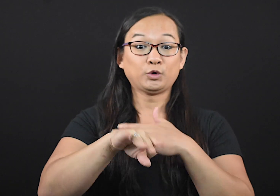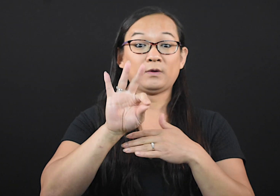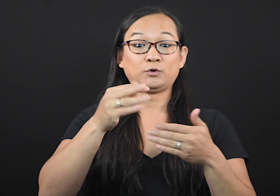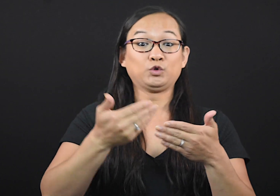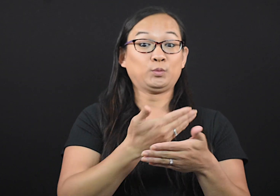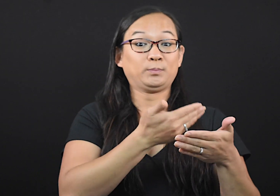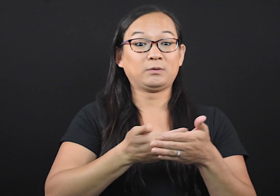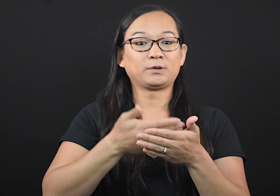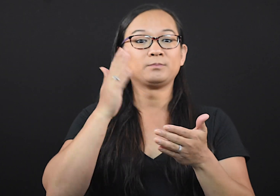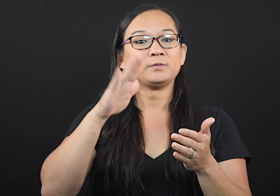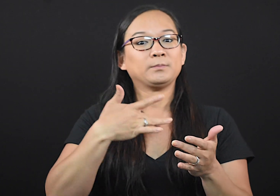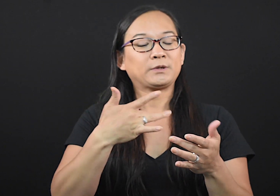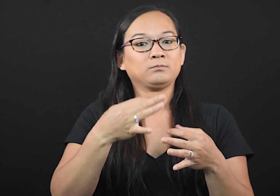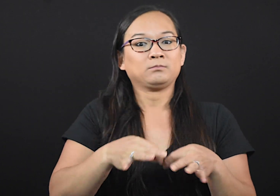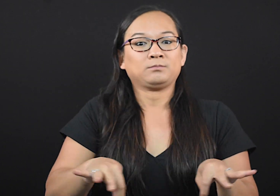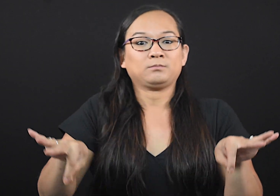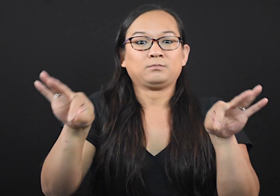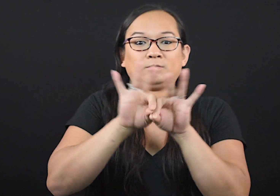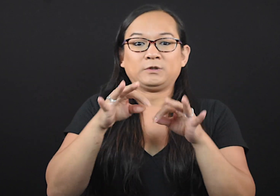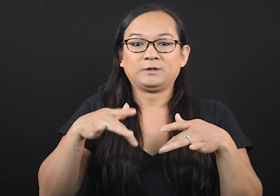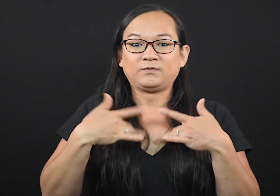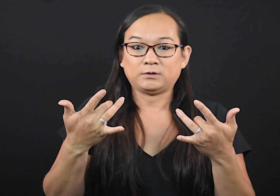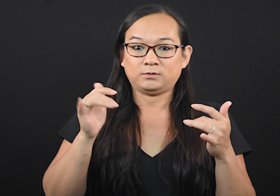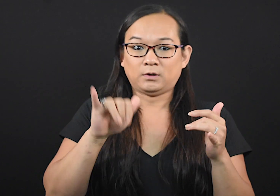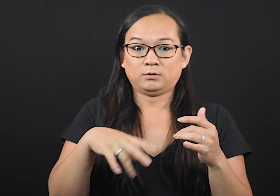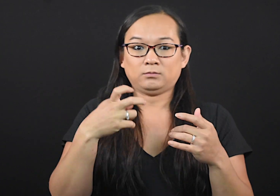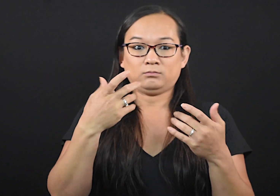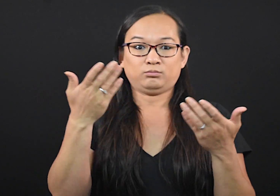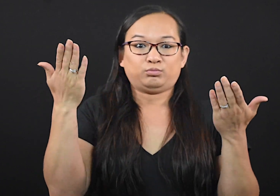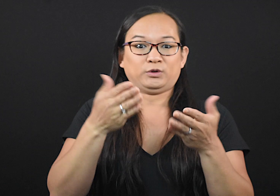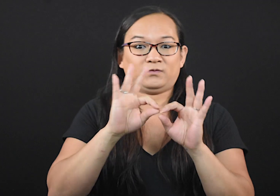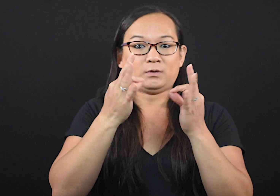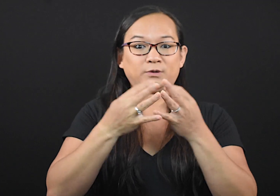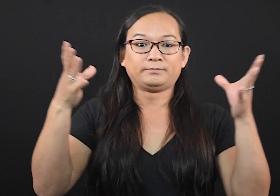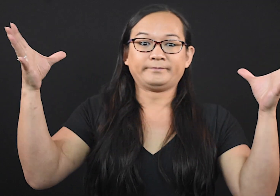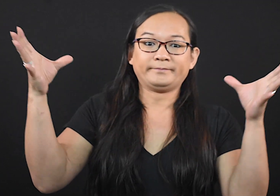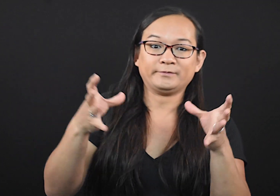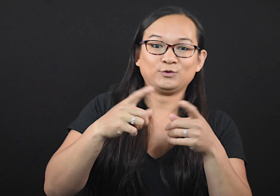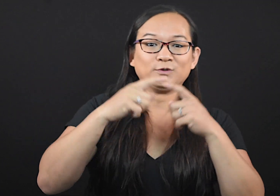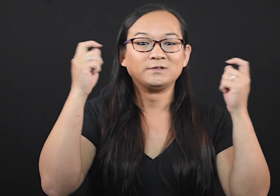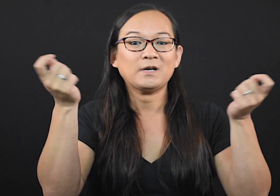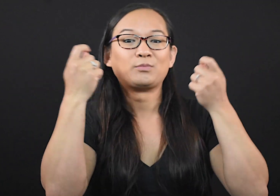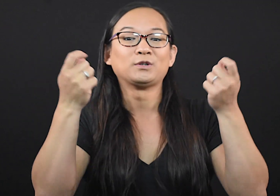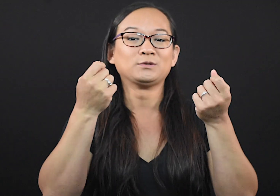The birth of a new baby is a significant life event that typically brings families together to